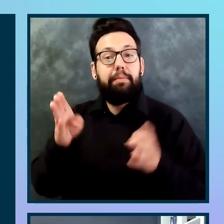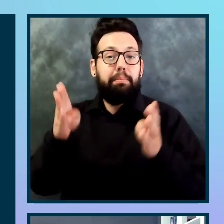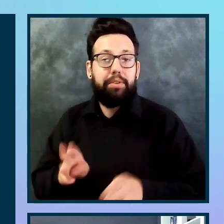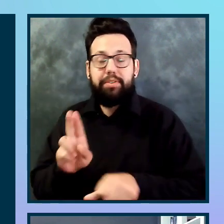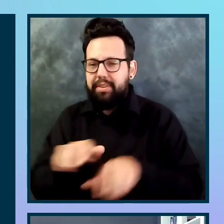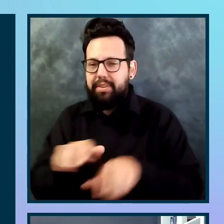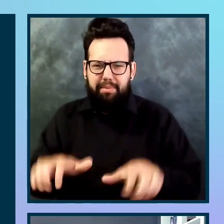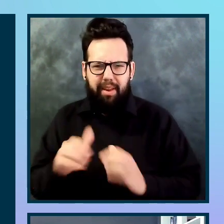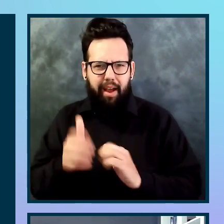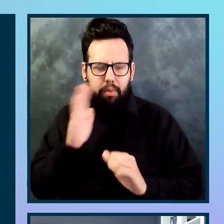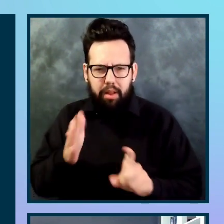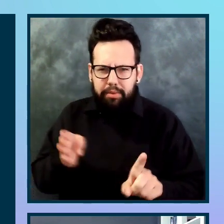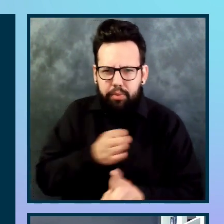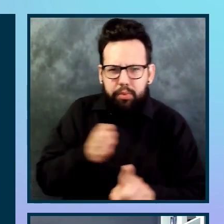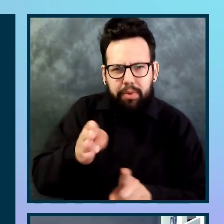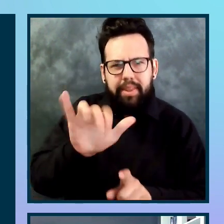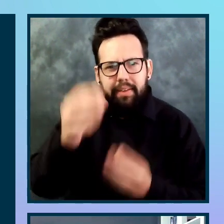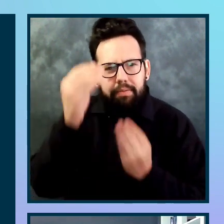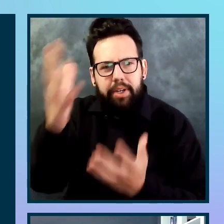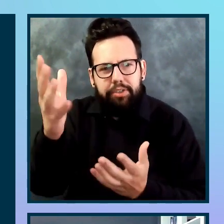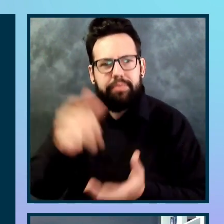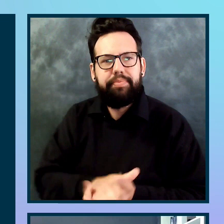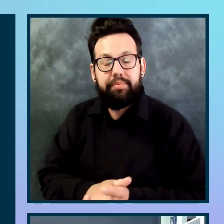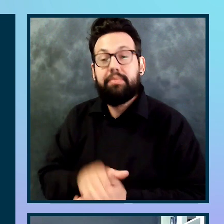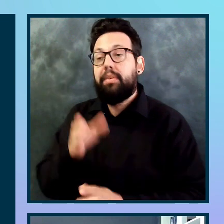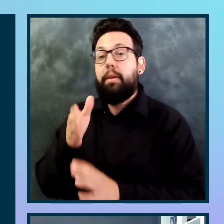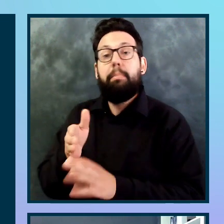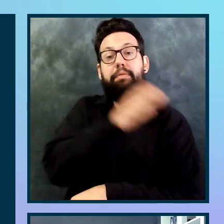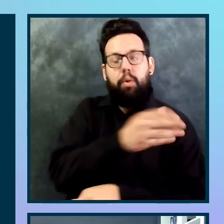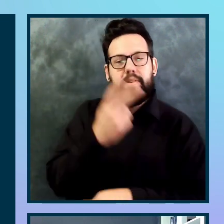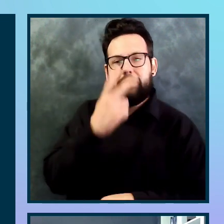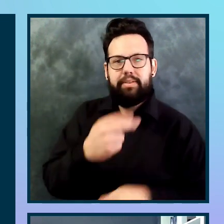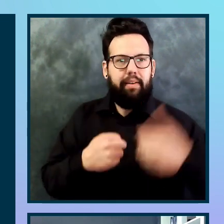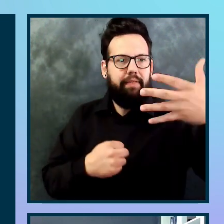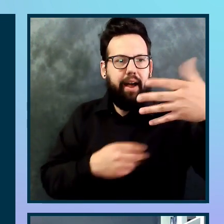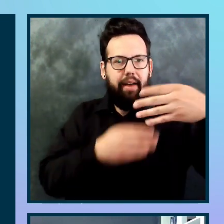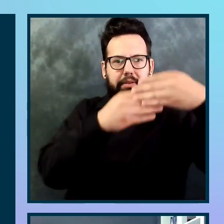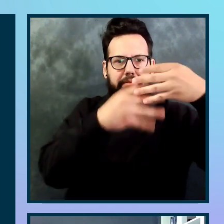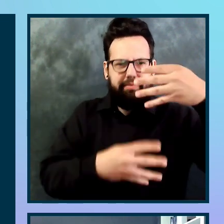So before we only have five search results or auto complete links, I will say,